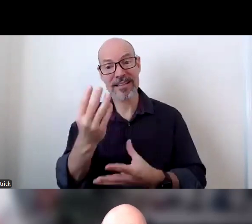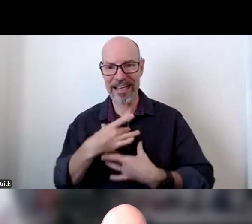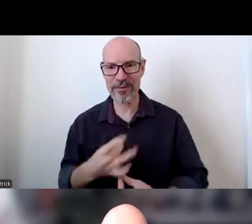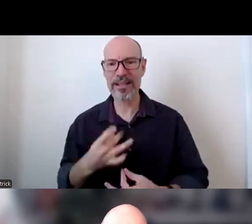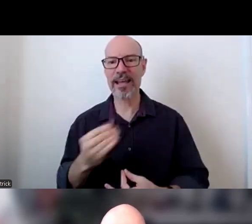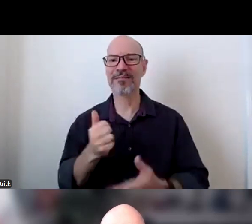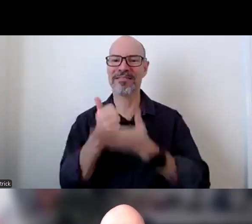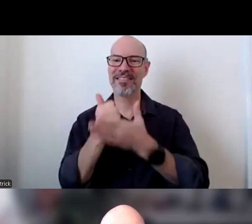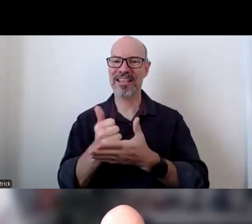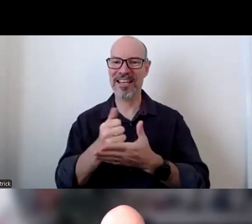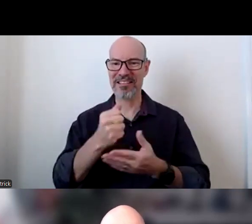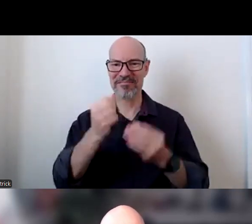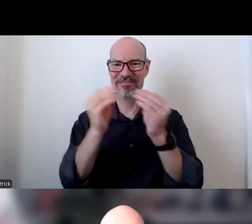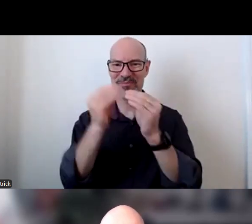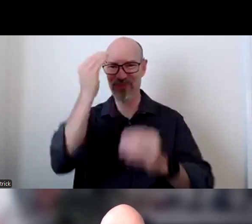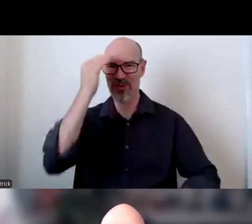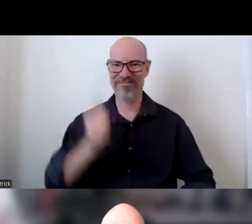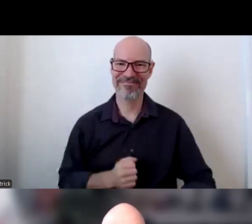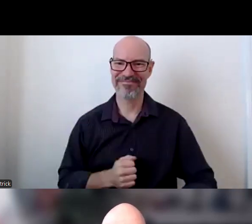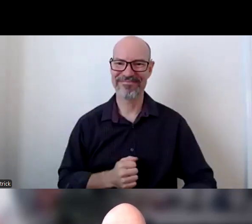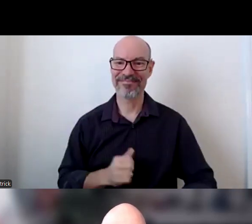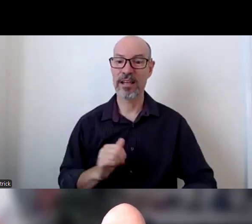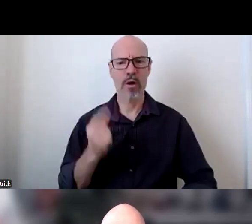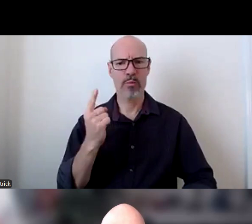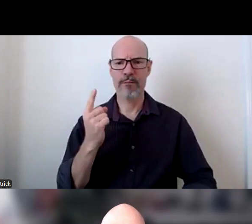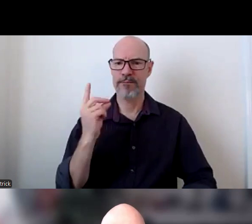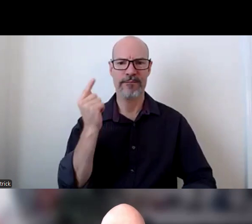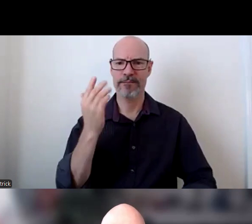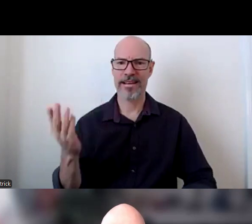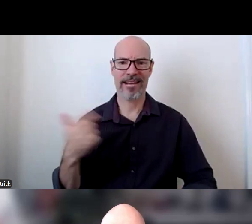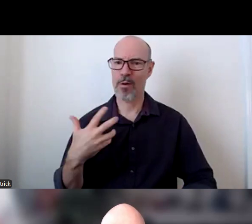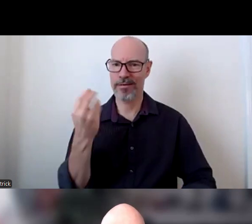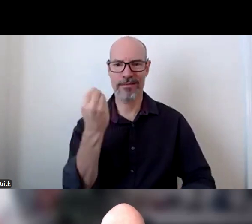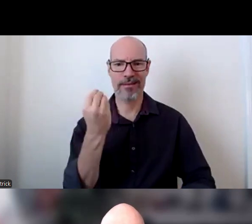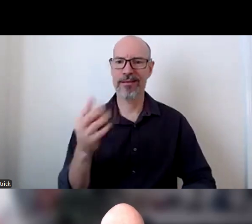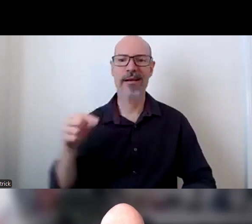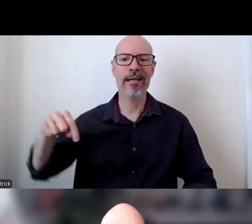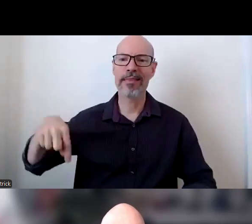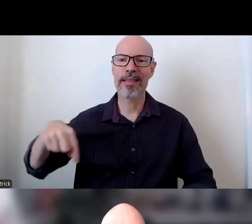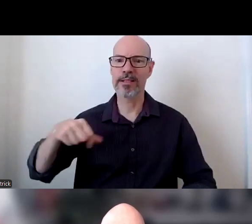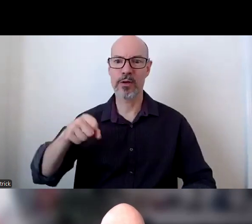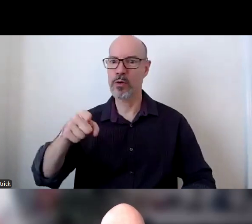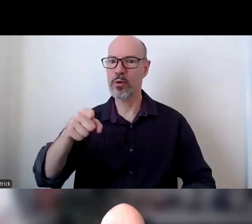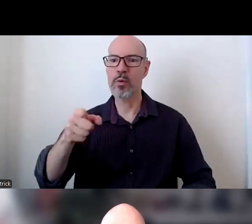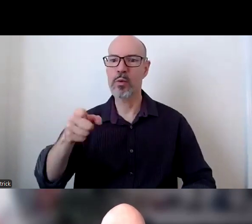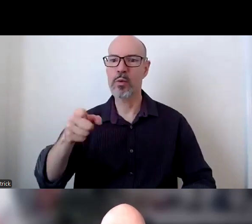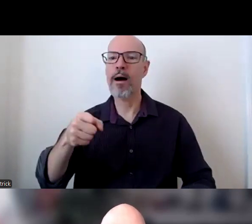The one thing I want to say right off the bat that's not in my presentation is that I don't want this to be an intimidating